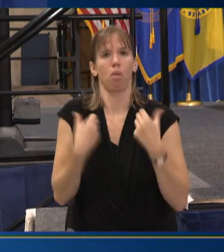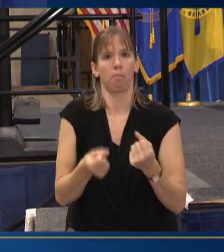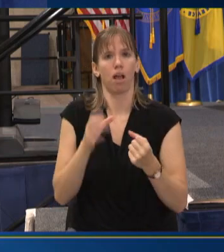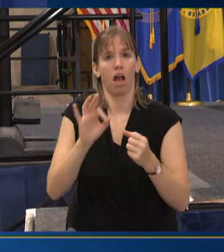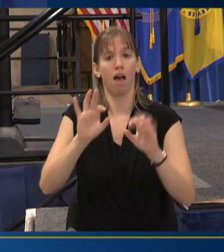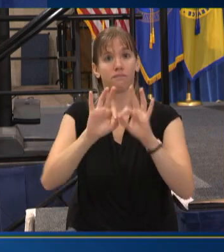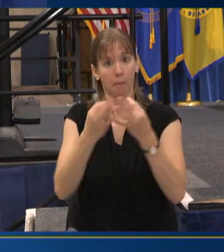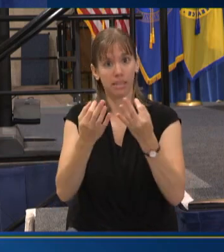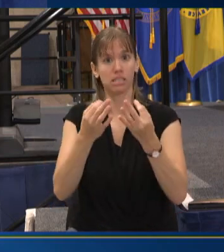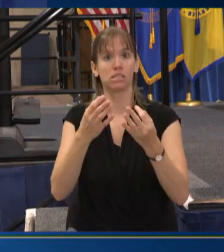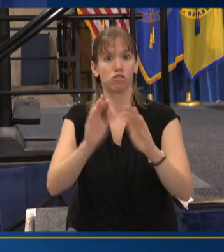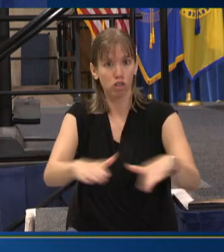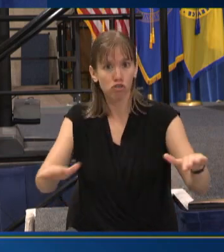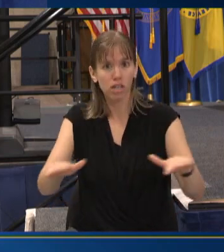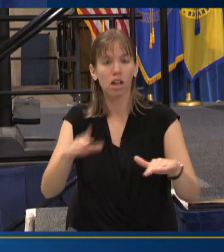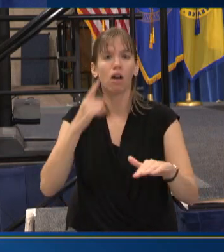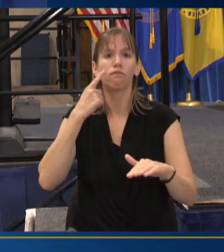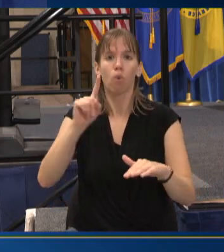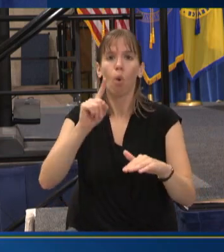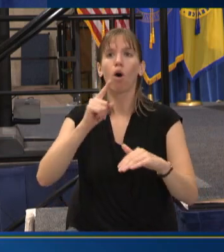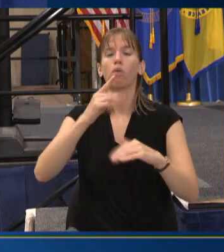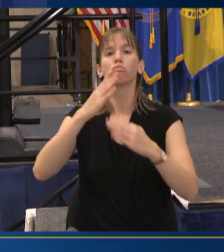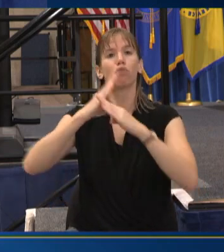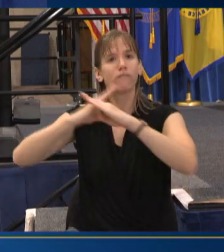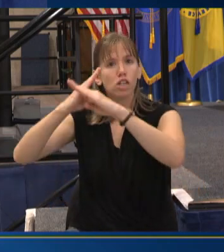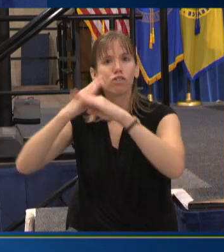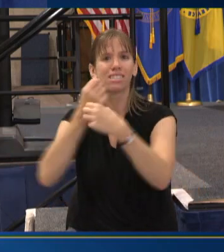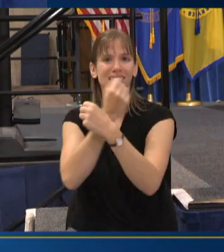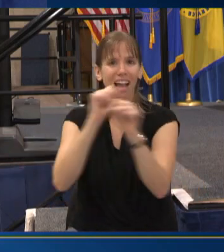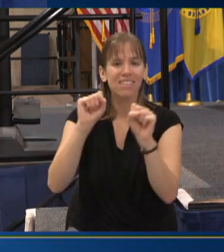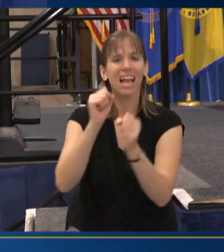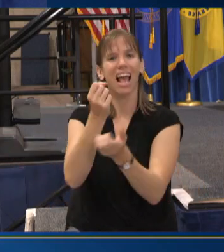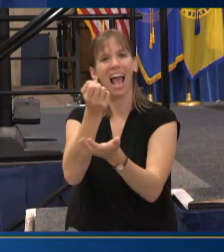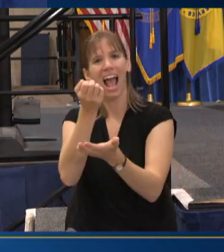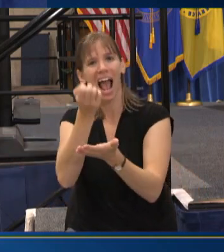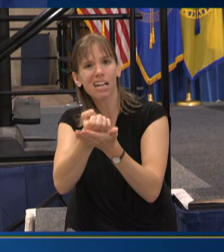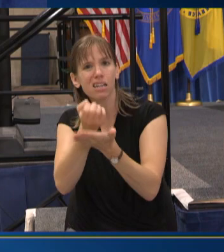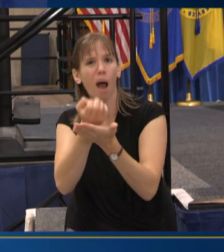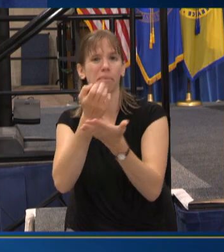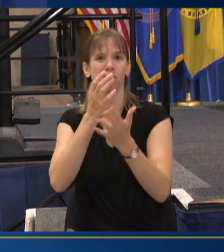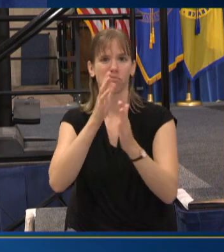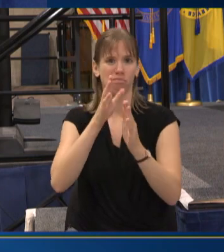focus on prevention, safety, economic stability and equity. Throughout her career, she's been